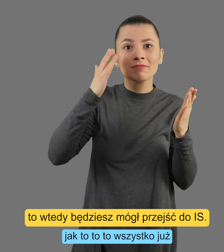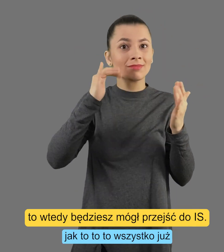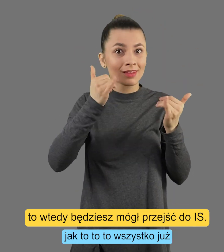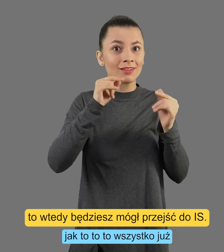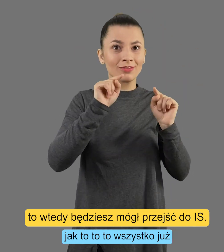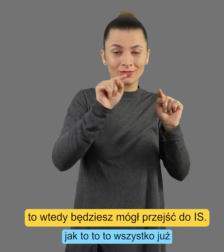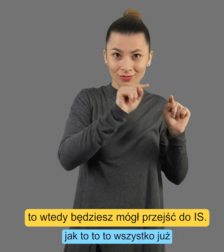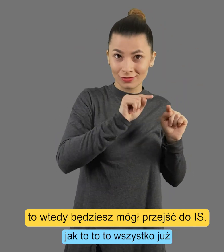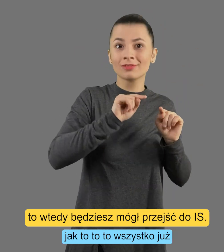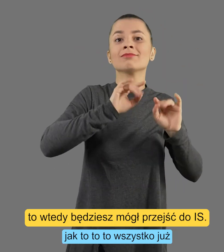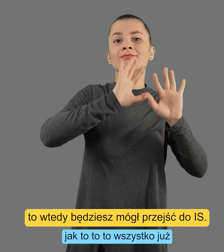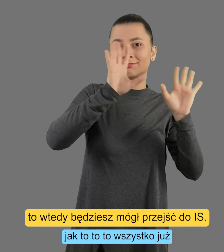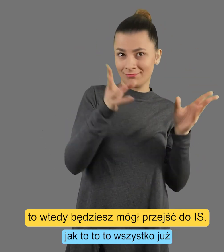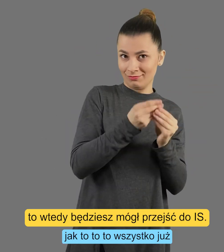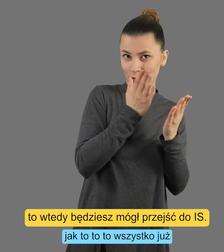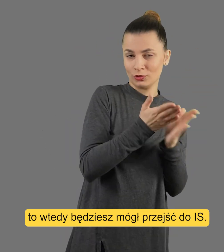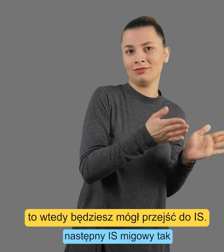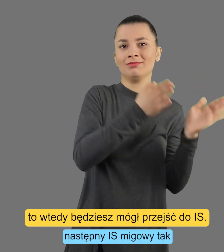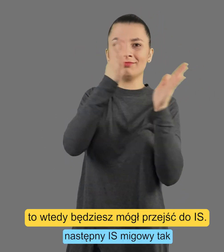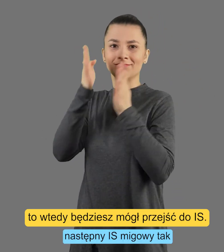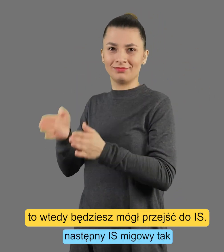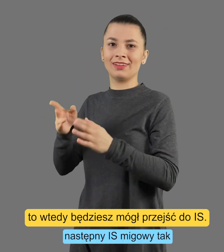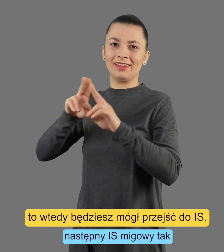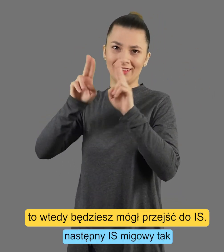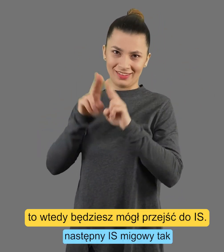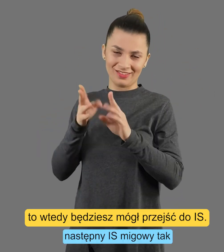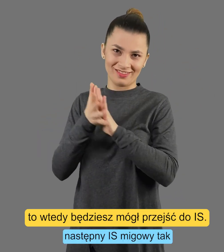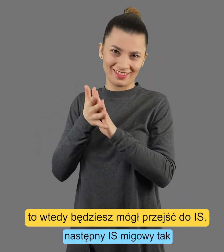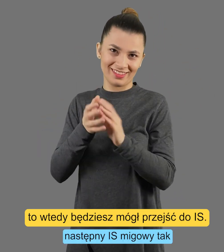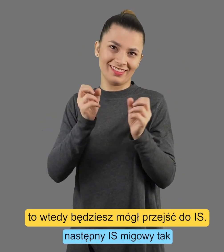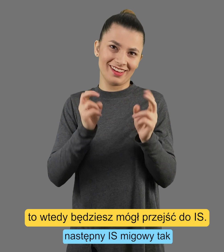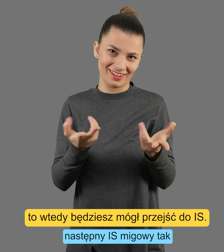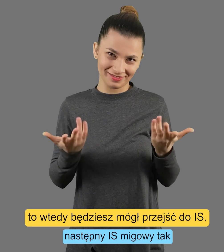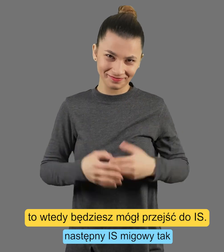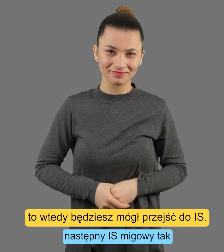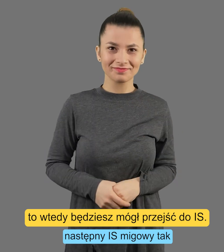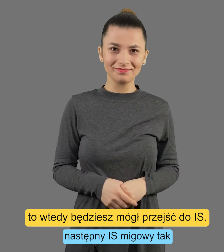then you can move on to IS.